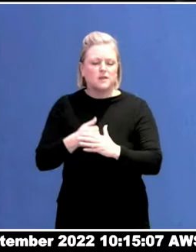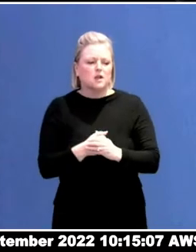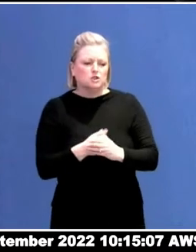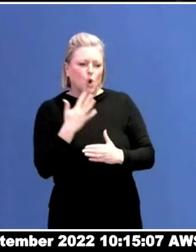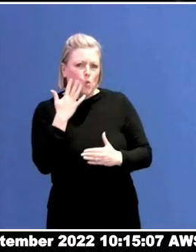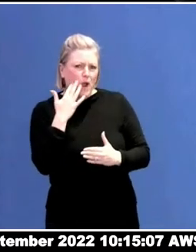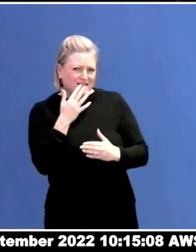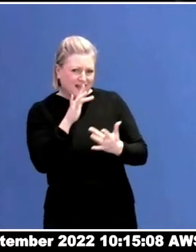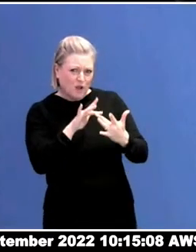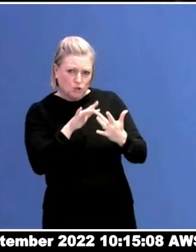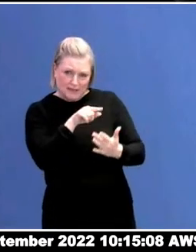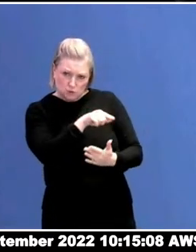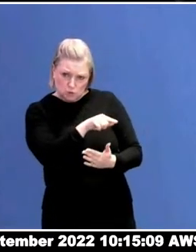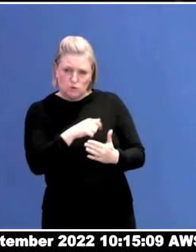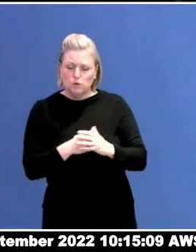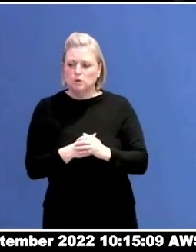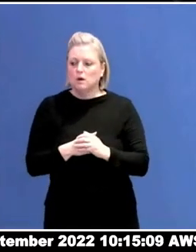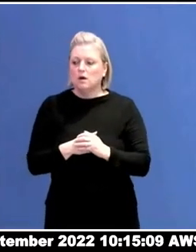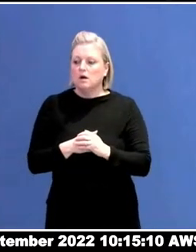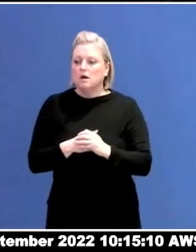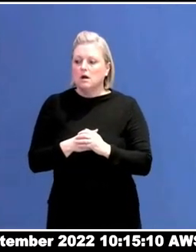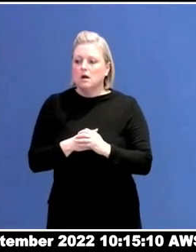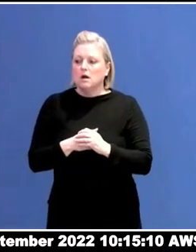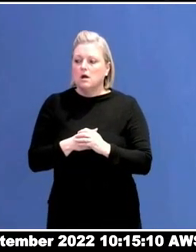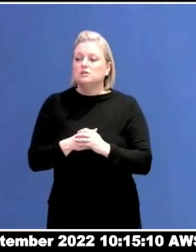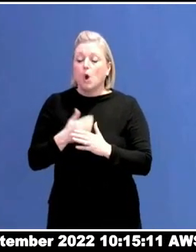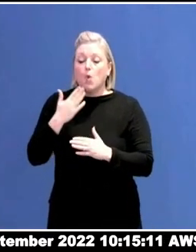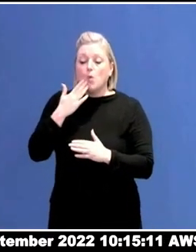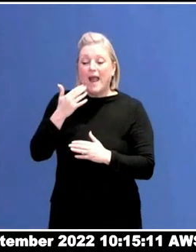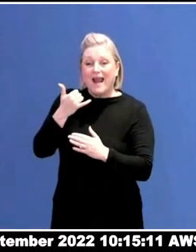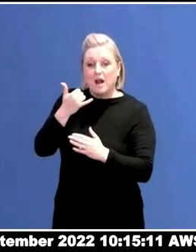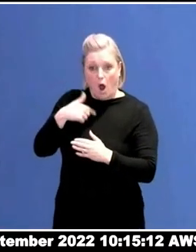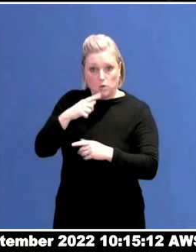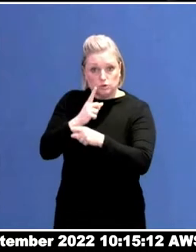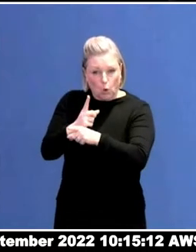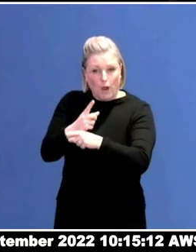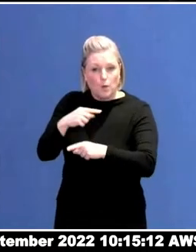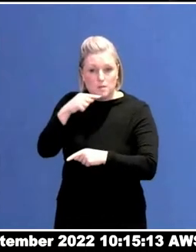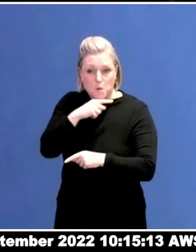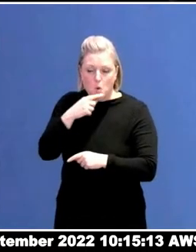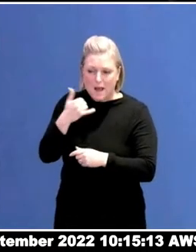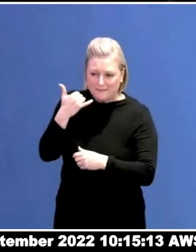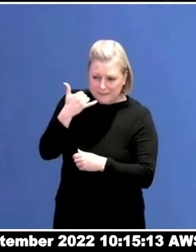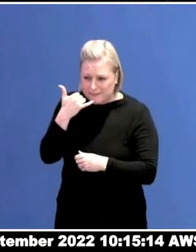centre? TERRY: Only at the end of the call did someone speak to me to inform me that I